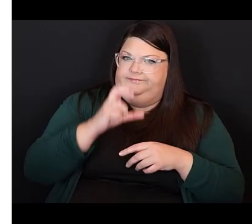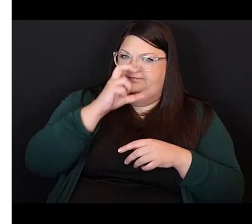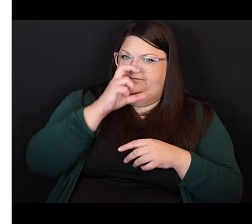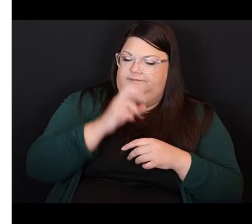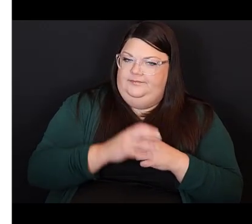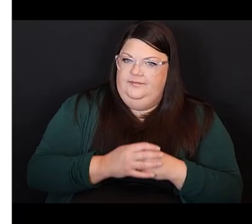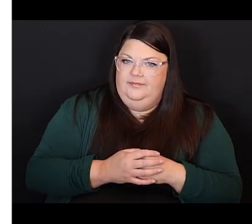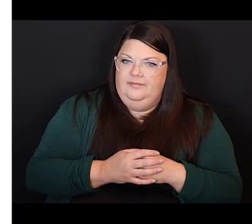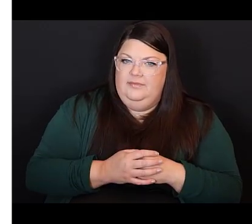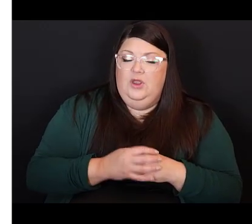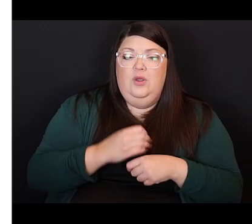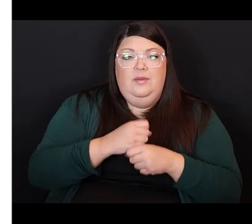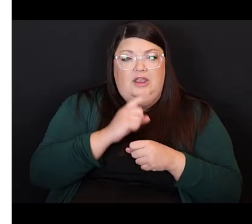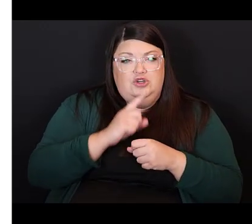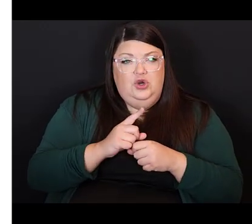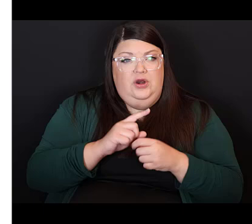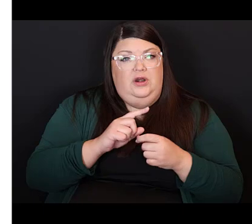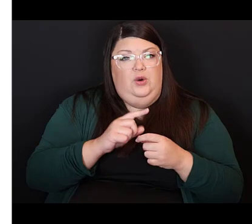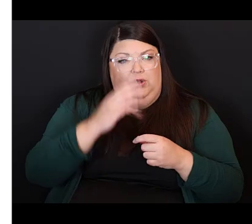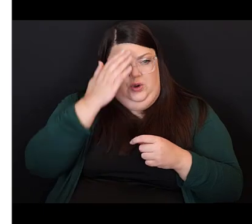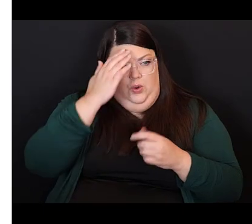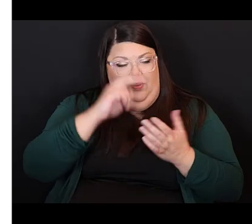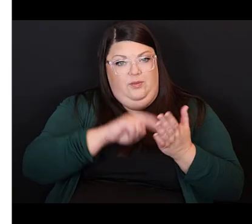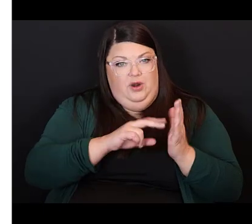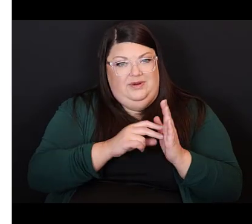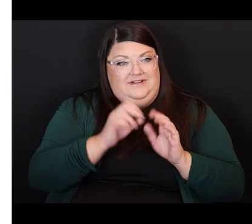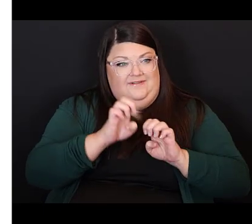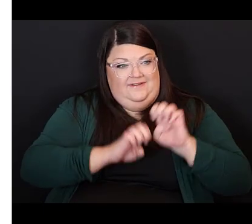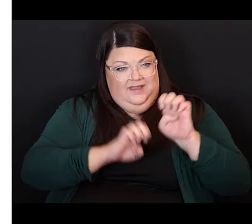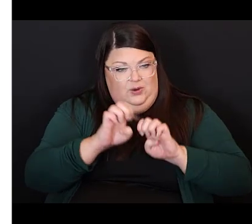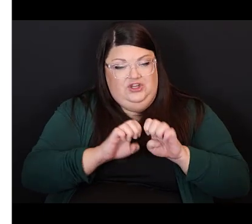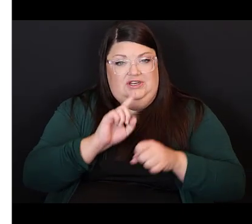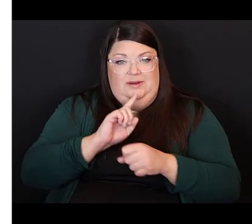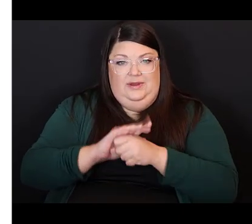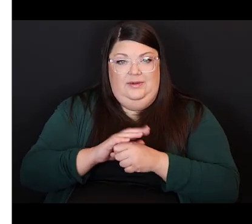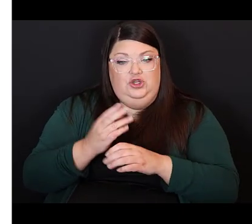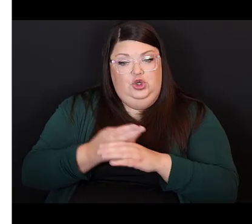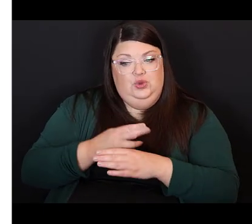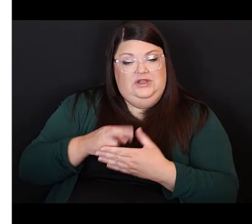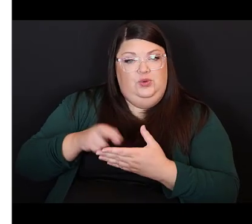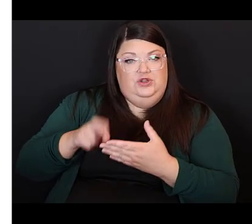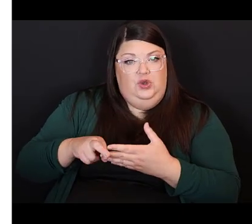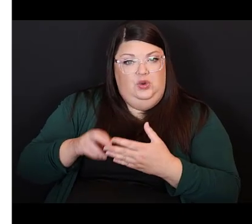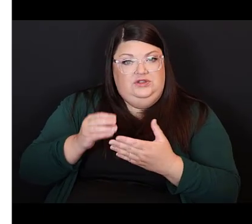understanding of the purpose of the evaluation and a commitment to using the results to inform